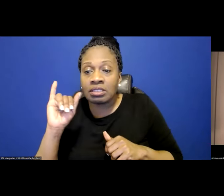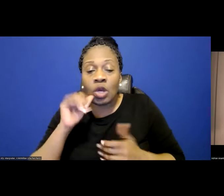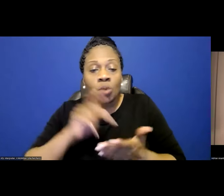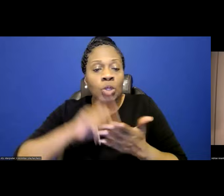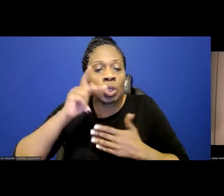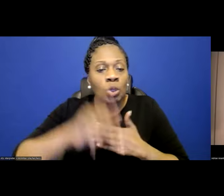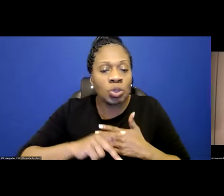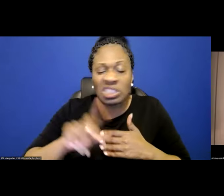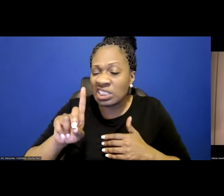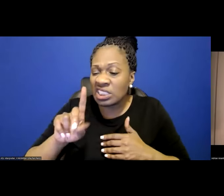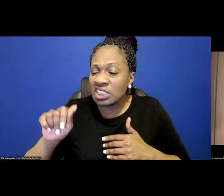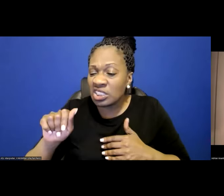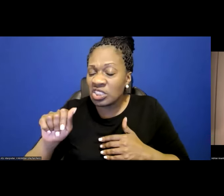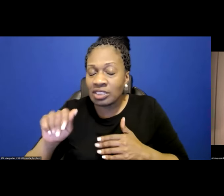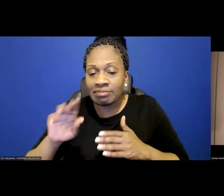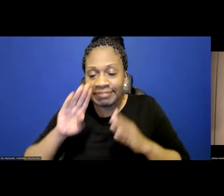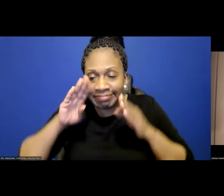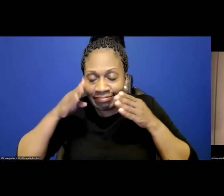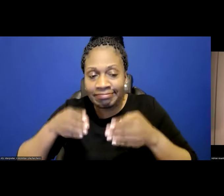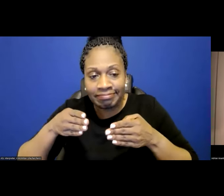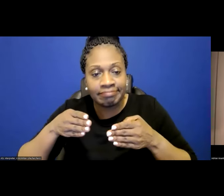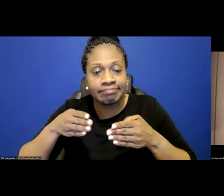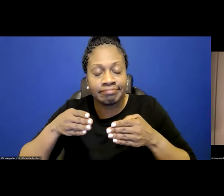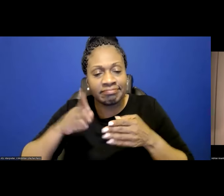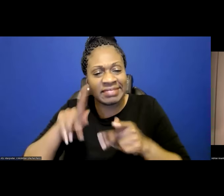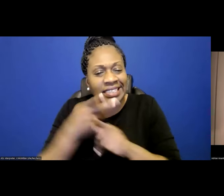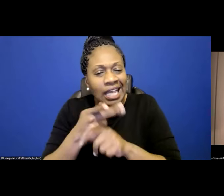like, a disability centered type work, for instance